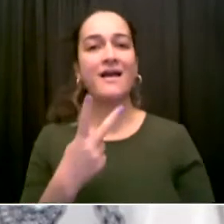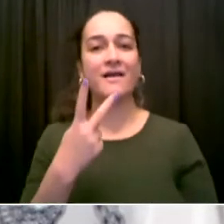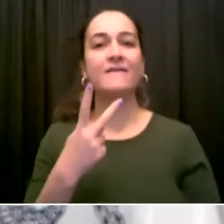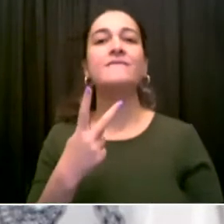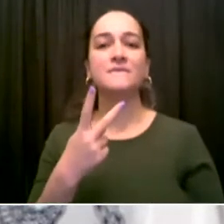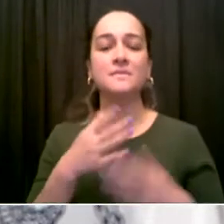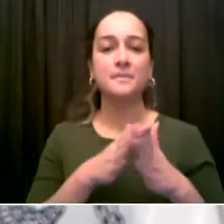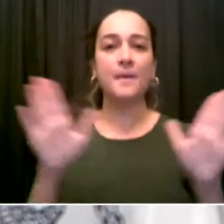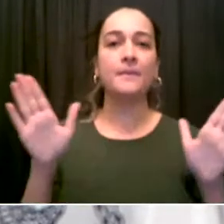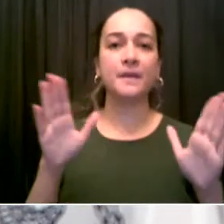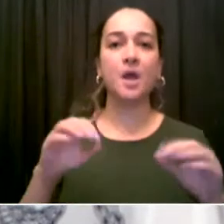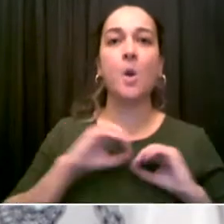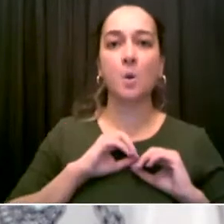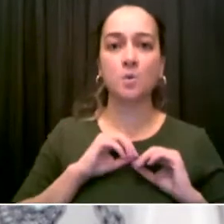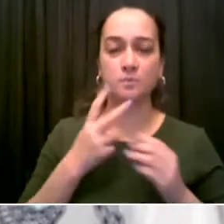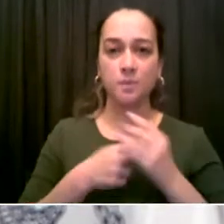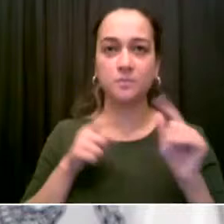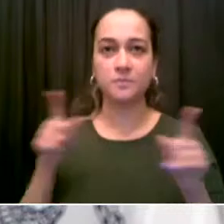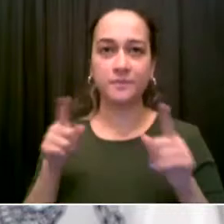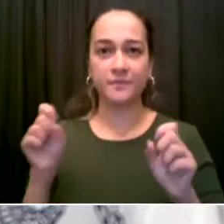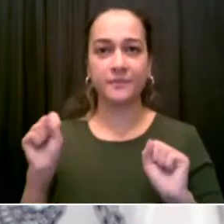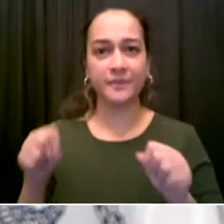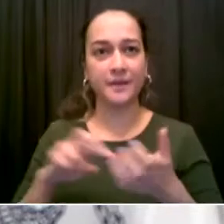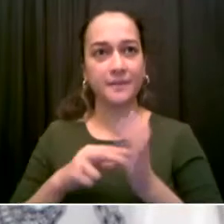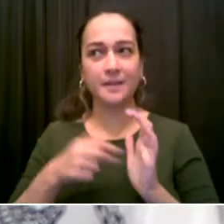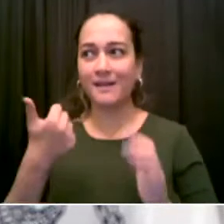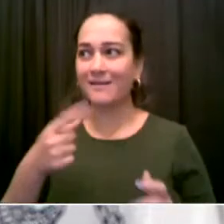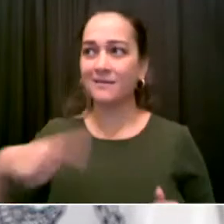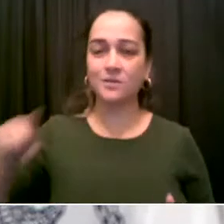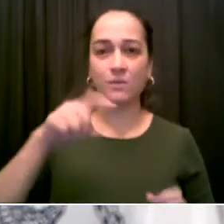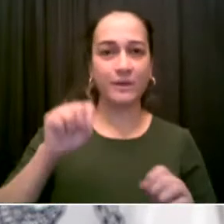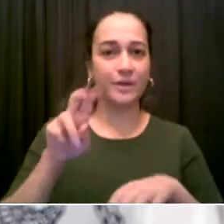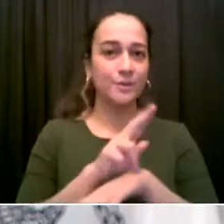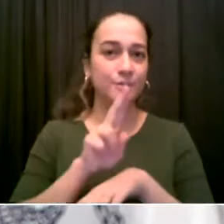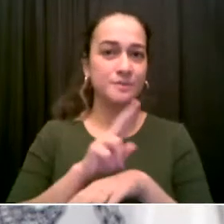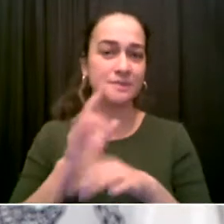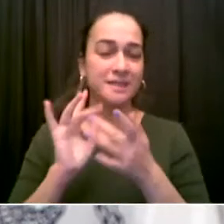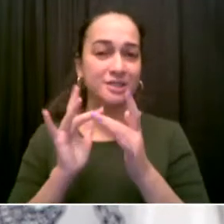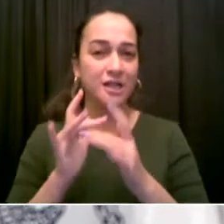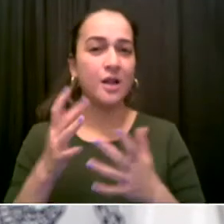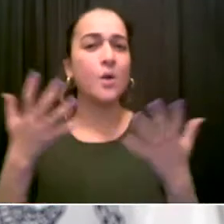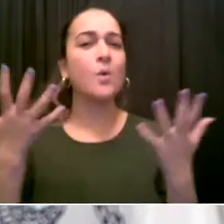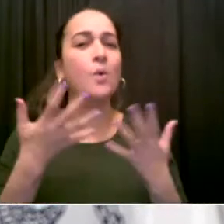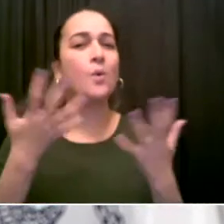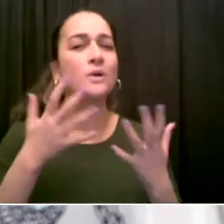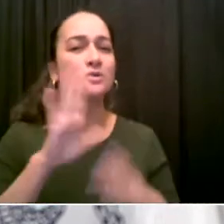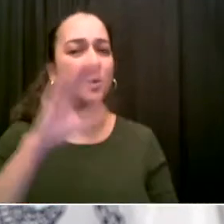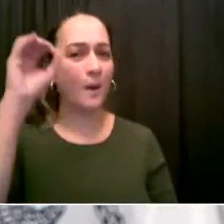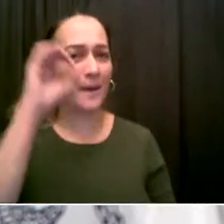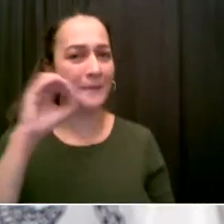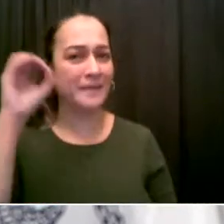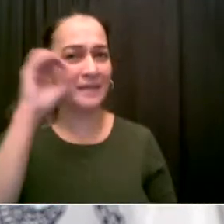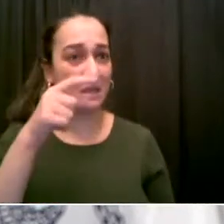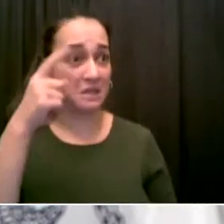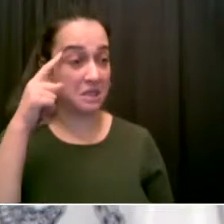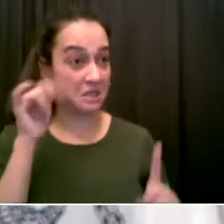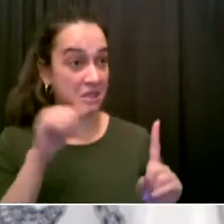CITYWIDE ACCESS TO THE INTERNET. I WONDER WHAT YOUR REACTION IS